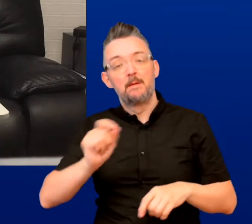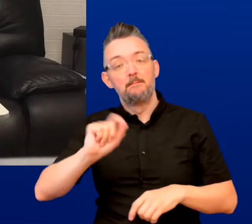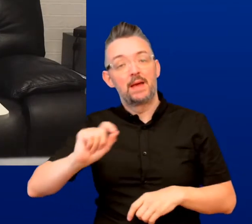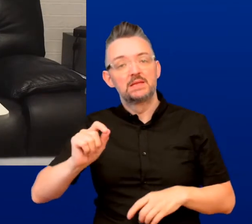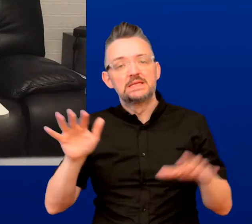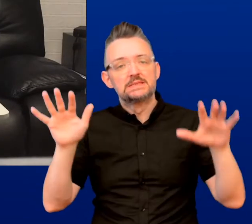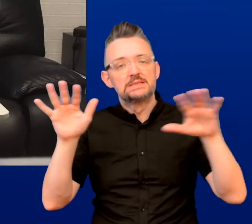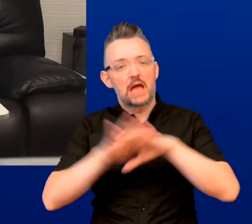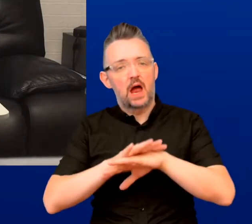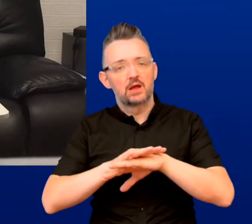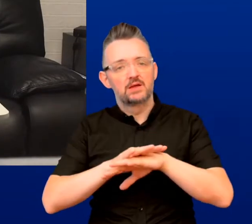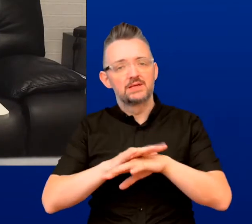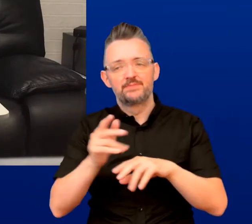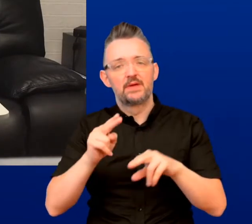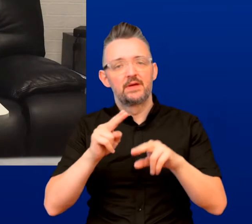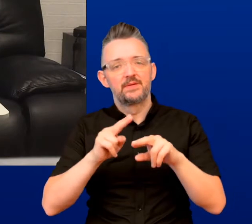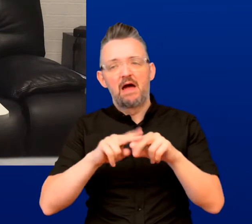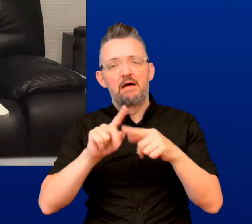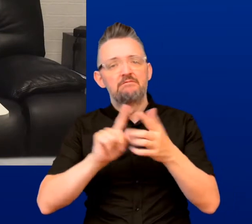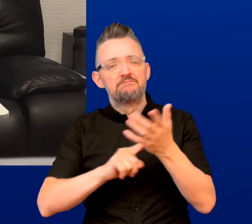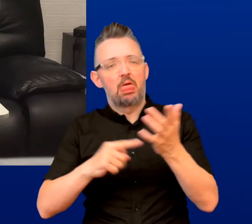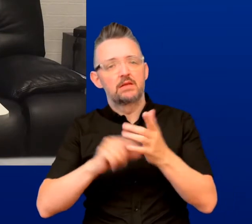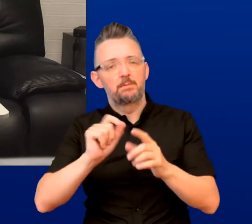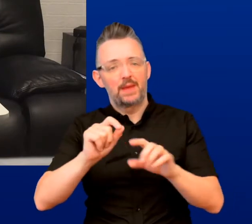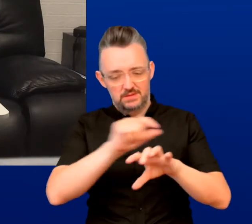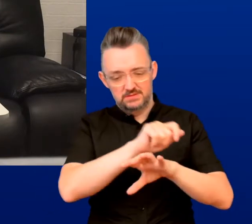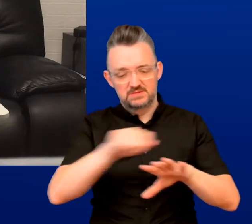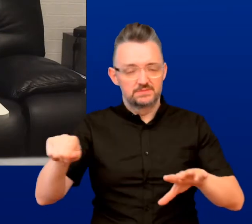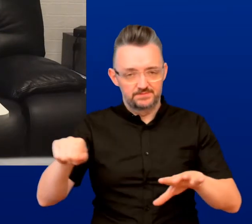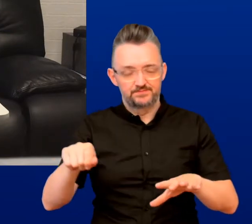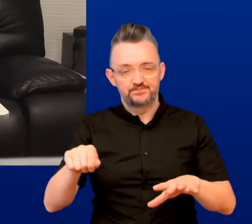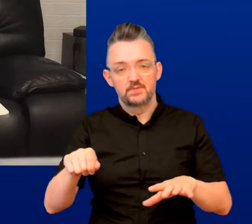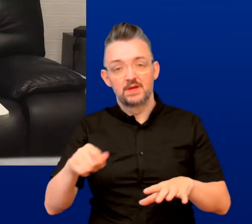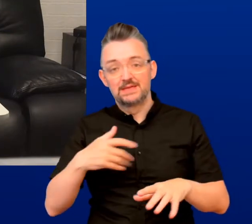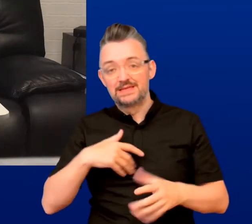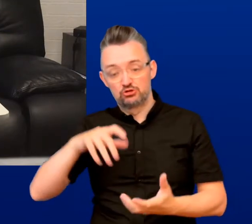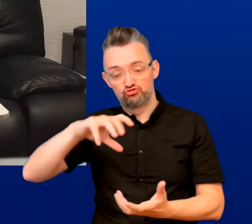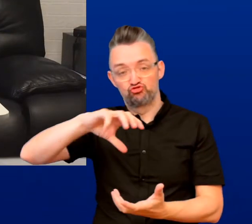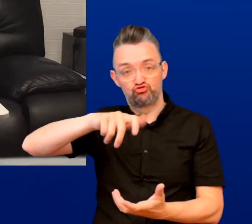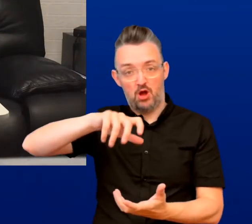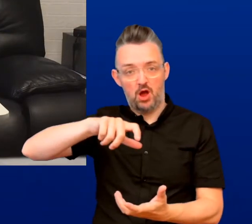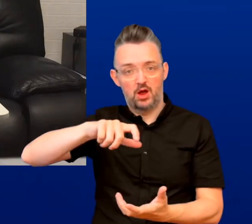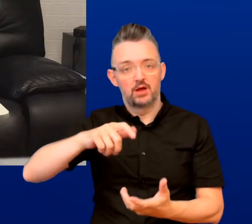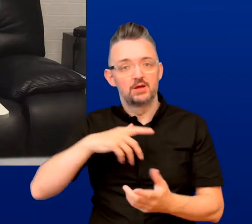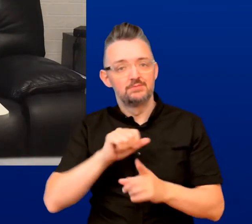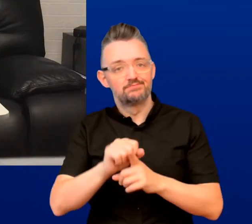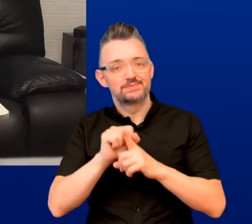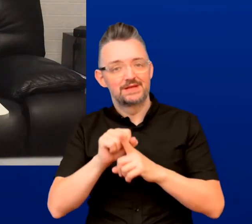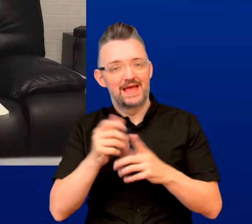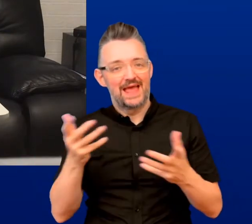You need an airtight jar - maybe a food jar that's